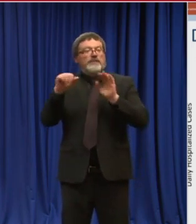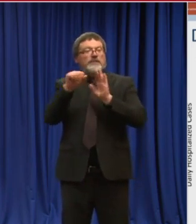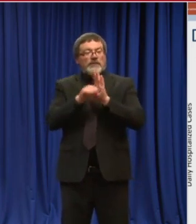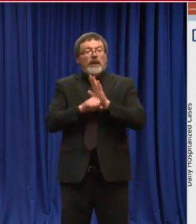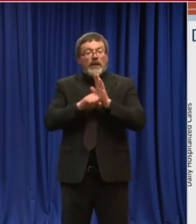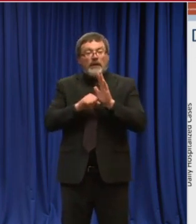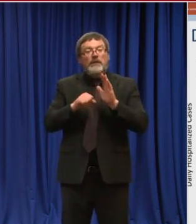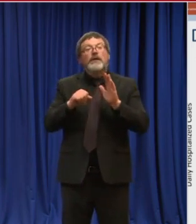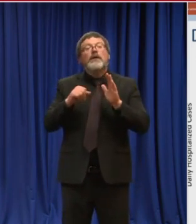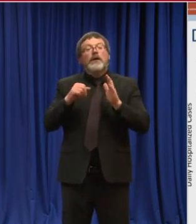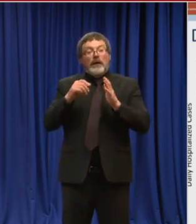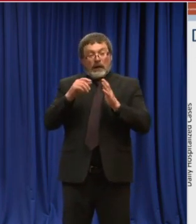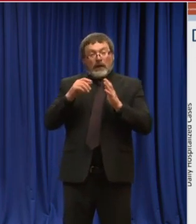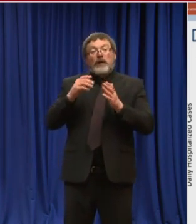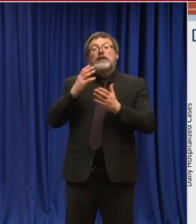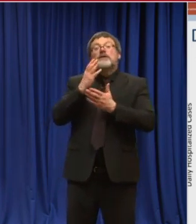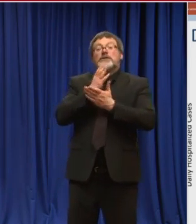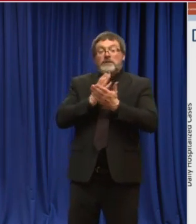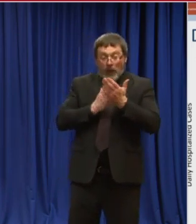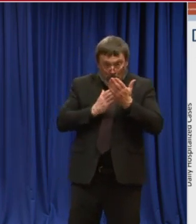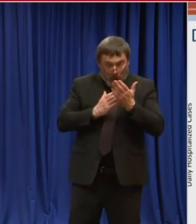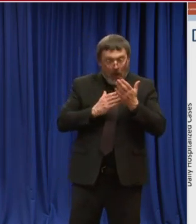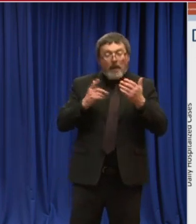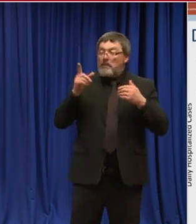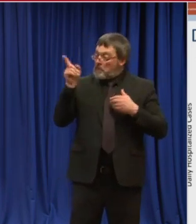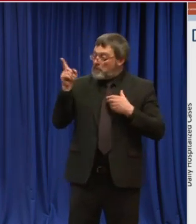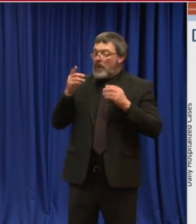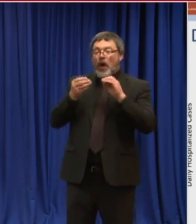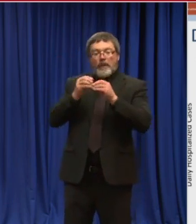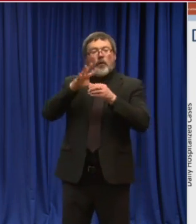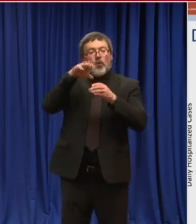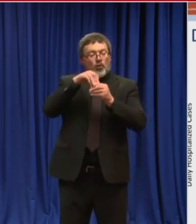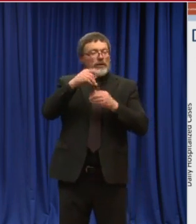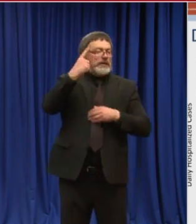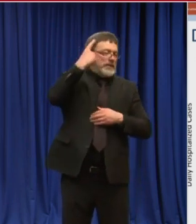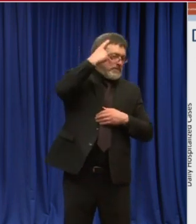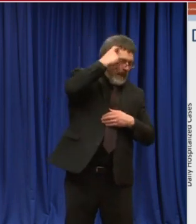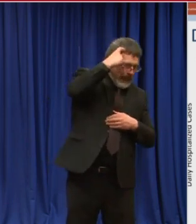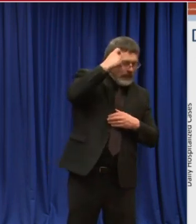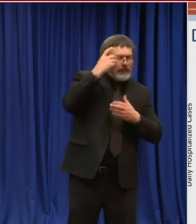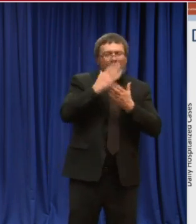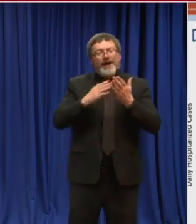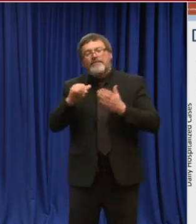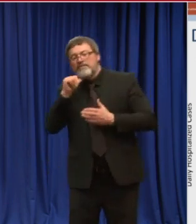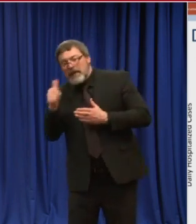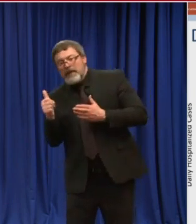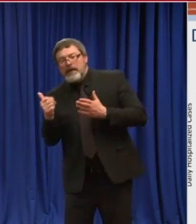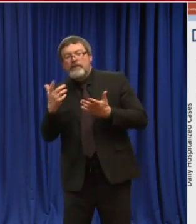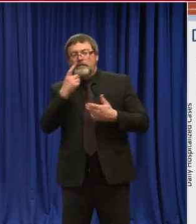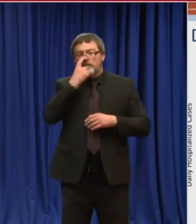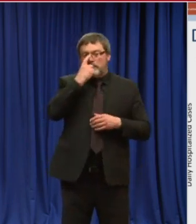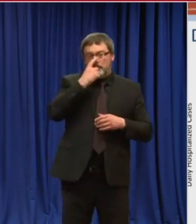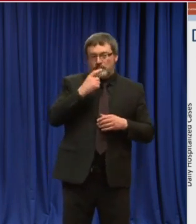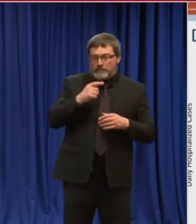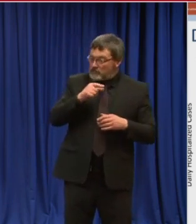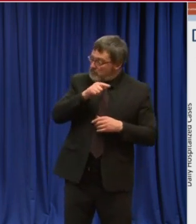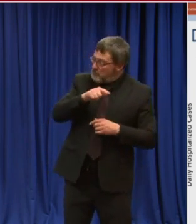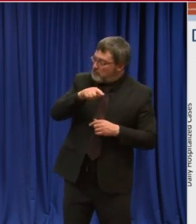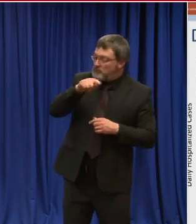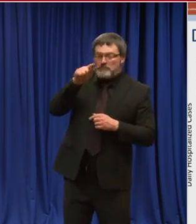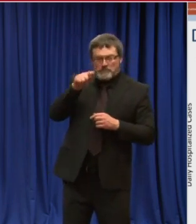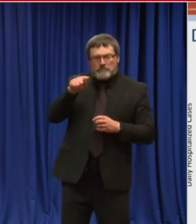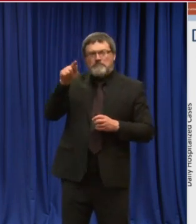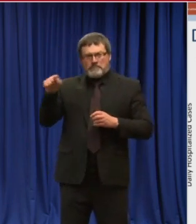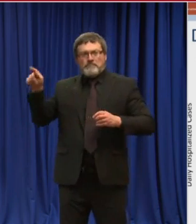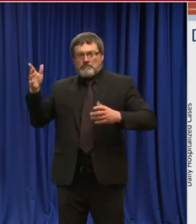THEY ALSO TRACKED SUSPECT CASES OF OF COVID-19 AND THE HOSPITAL AND WELL THIS GRAPH THAT IS BEING DISPLAYED HERE HAS ACTUALLY SHOWED SOME STABILIZATION.